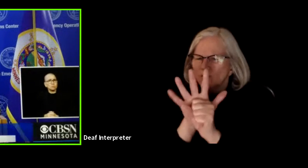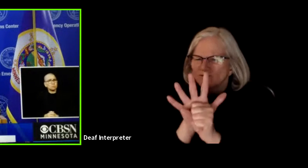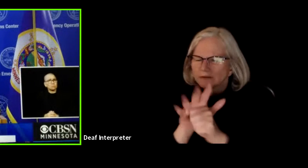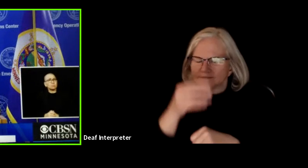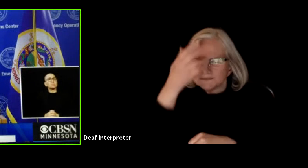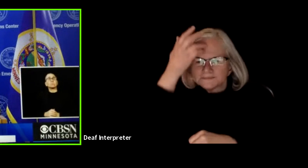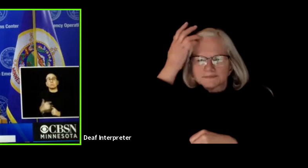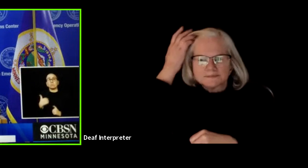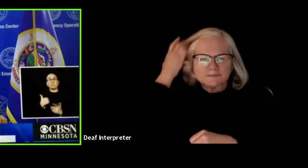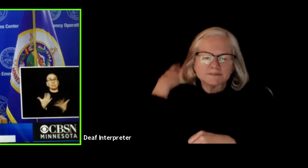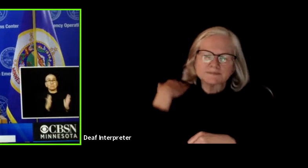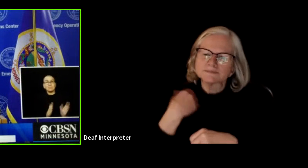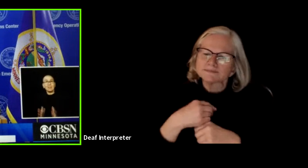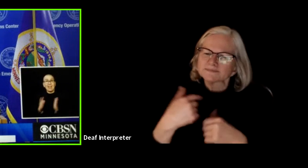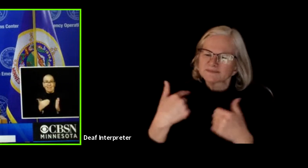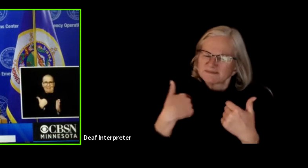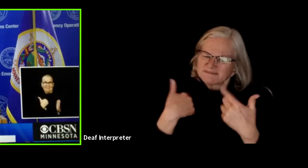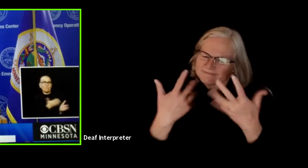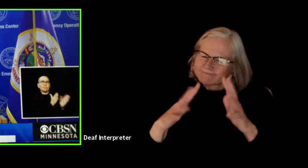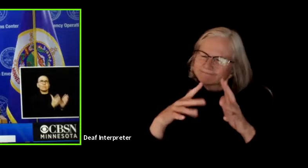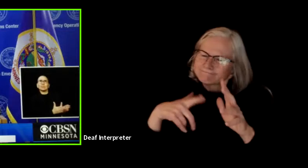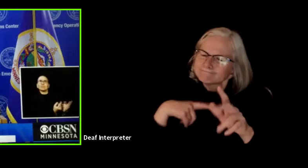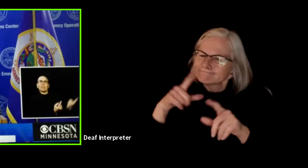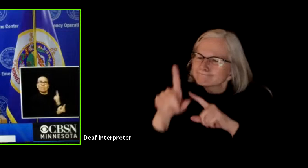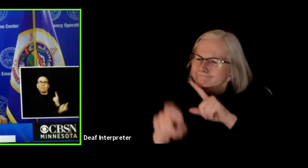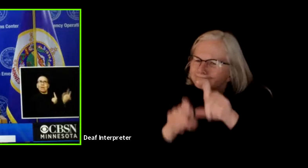FOLKS HERE WHO HAVE LIVED THROUGH THIS, RESTAURANT OWNERS WHO HAVE CARRIED